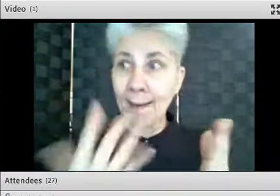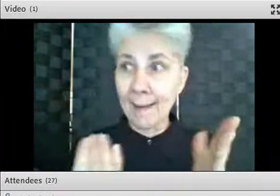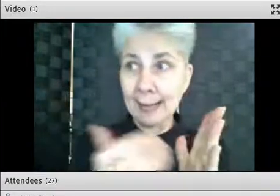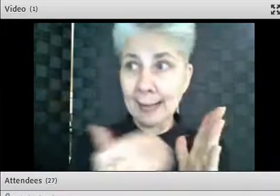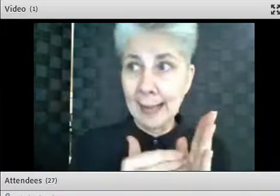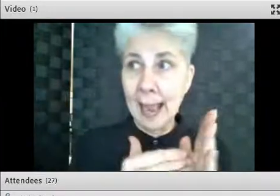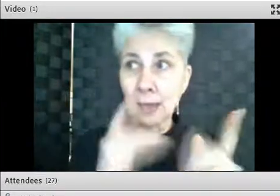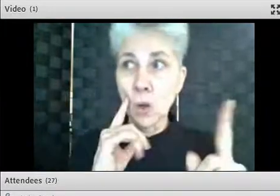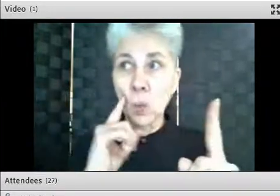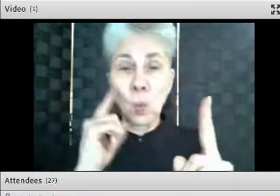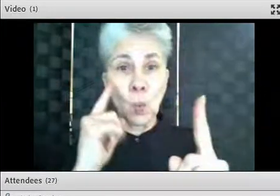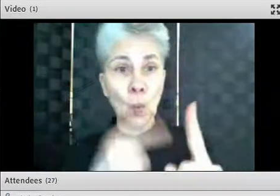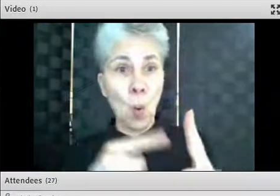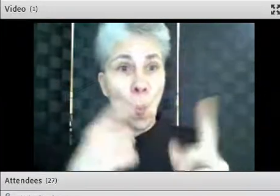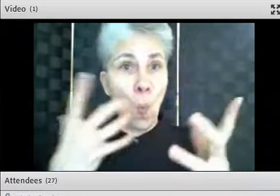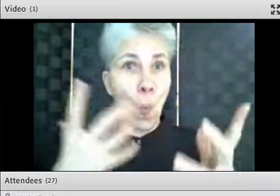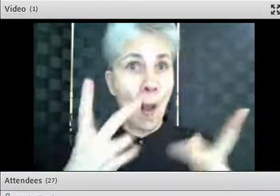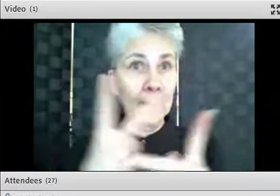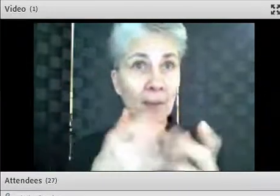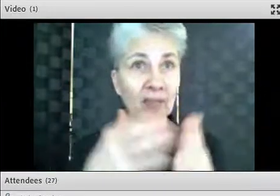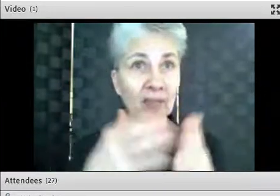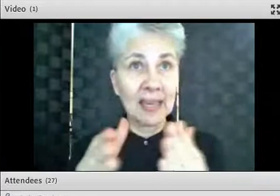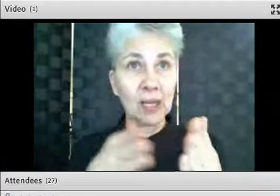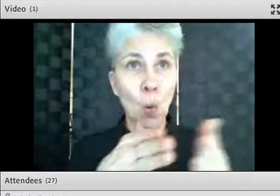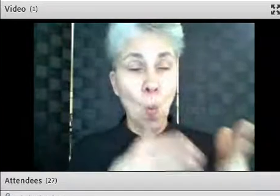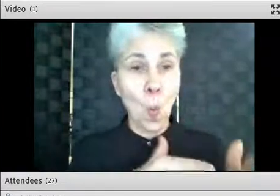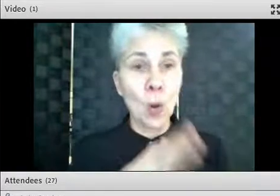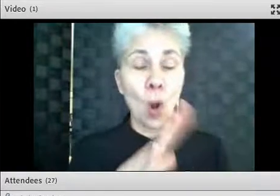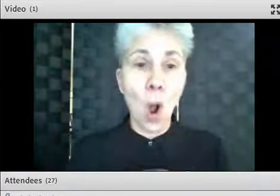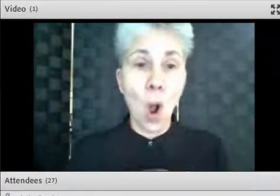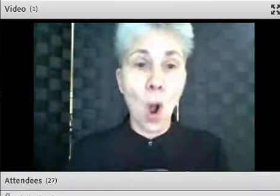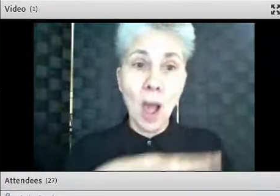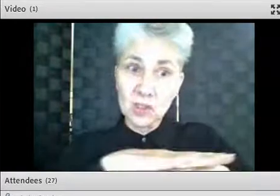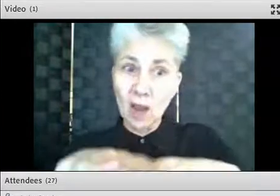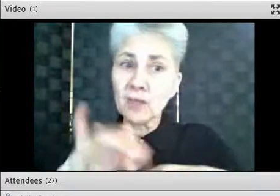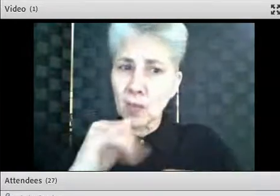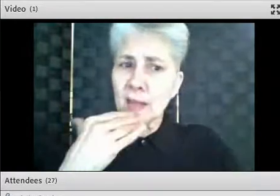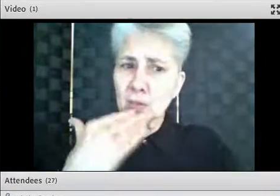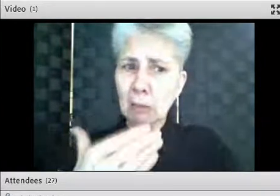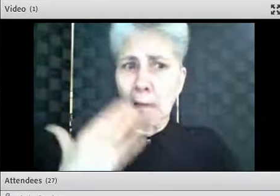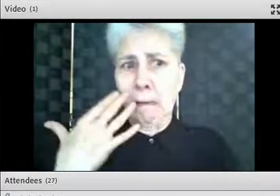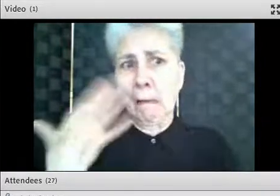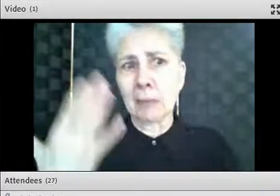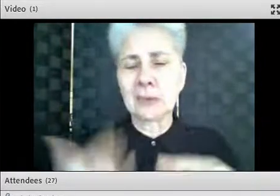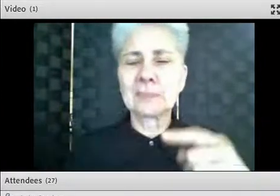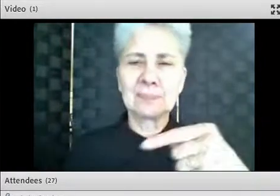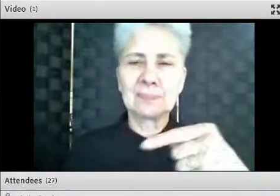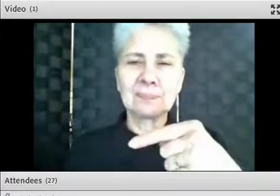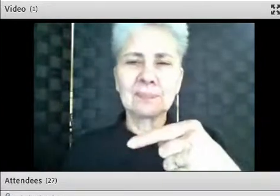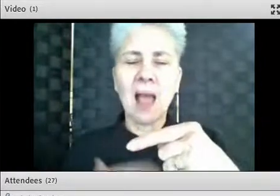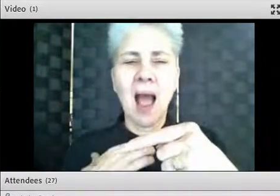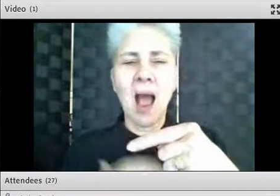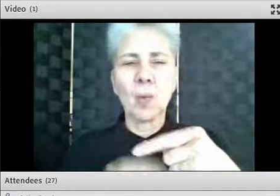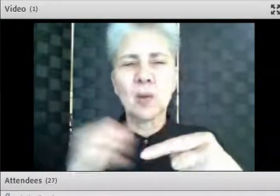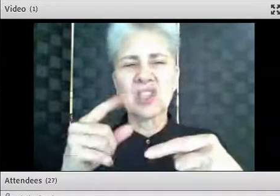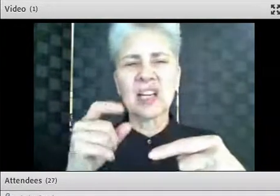your goal is to keep everything in order on the shelf, so that's good. I don't know. Yeah. I wish the Cutter table was a bit more fleshed out.